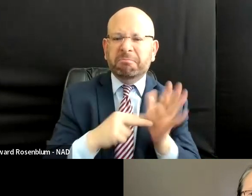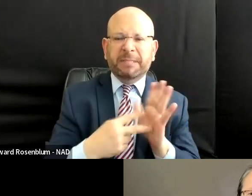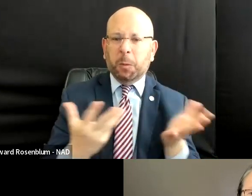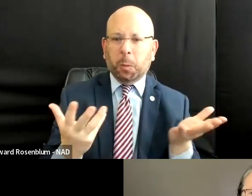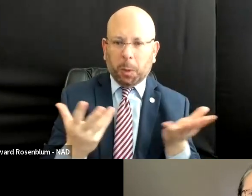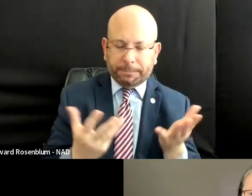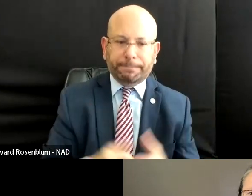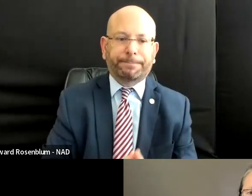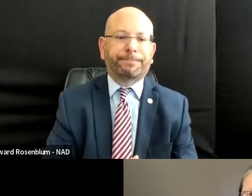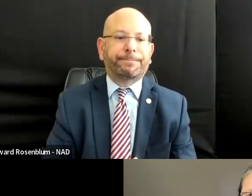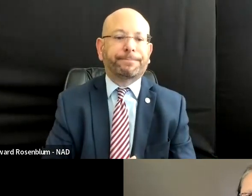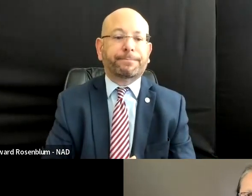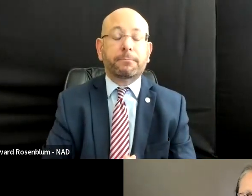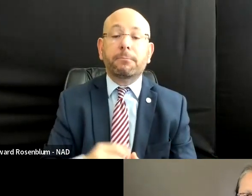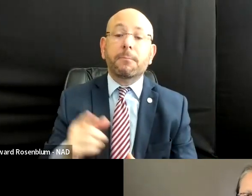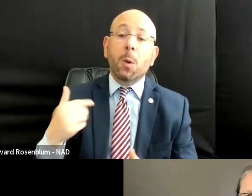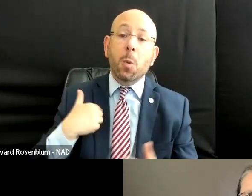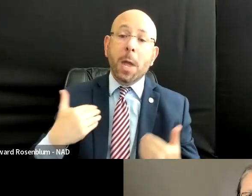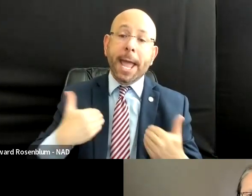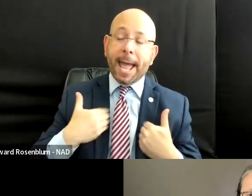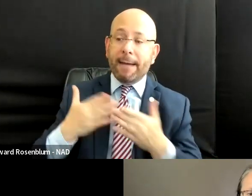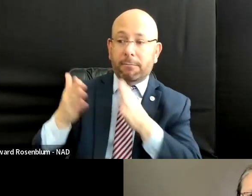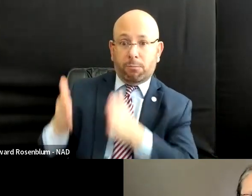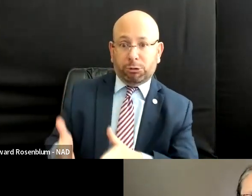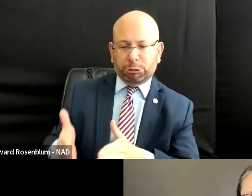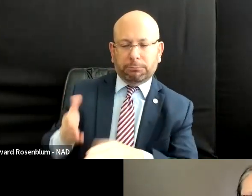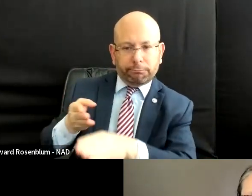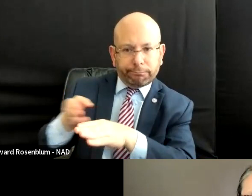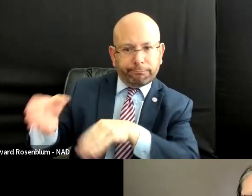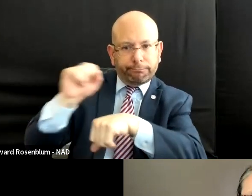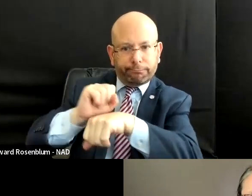order to access change, to work on change.